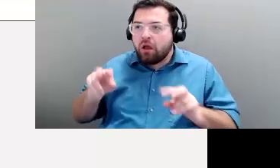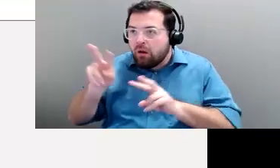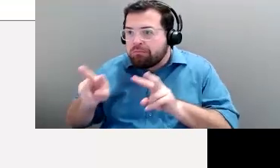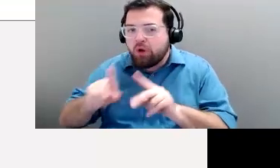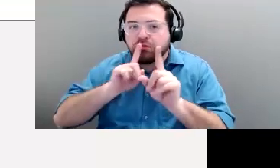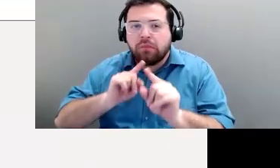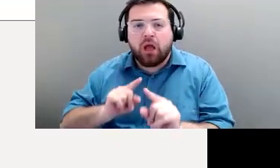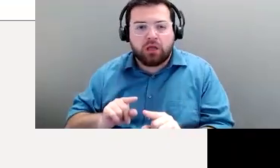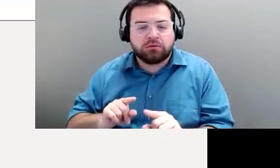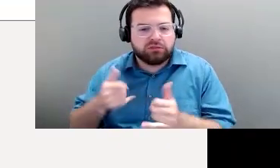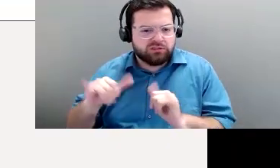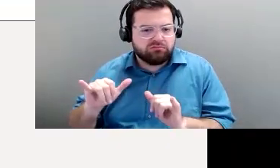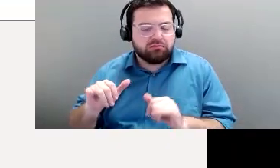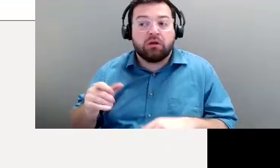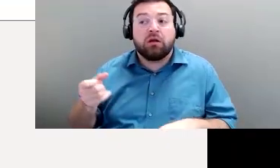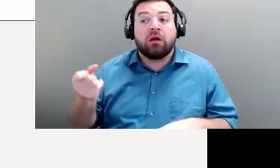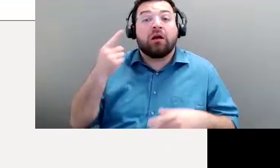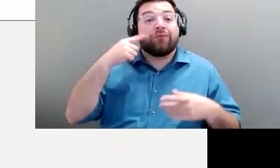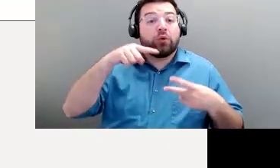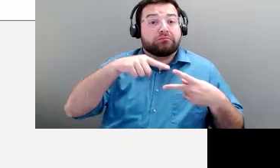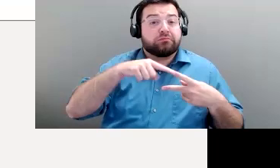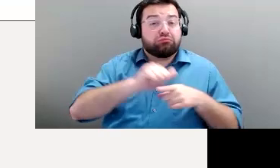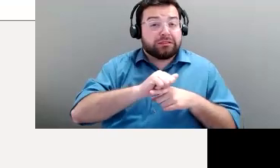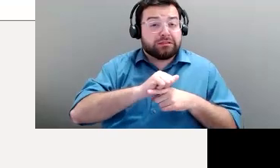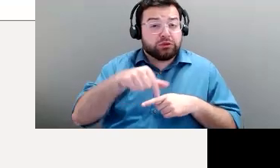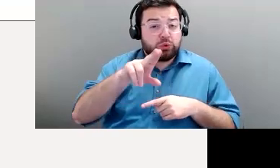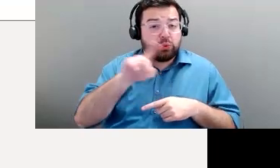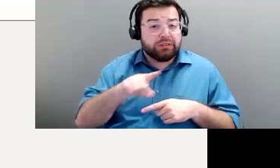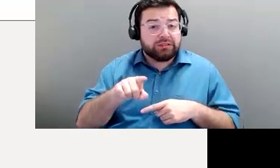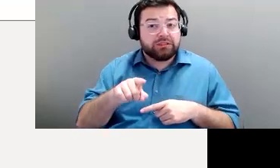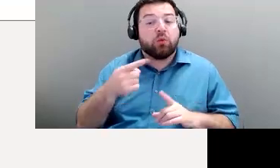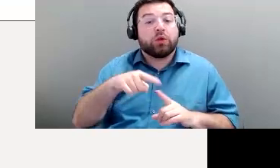Then for the practice quiz, when you create the practice quizzes, you add questions.